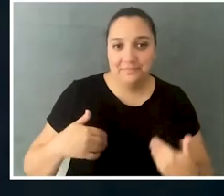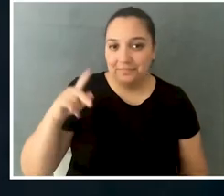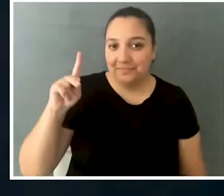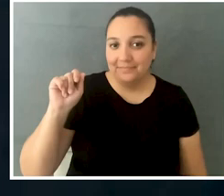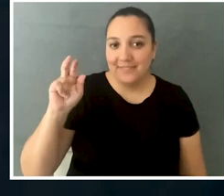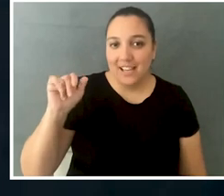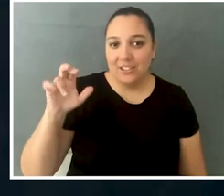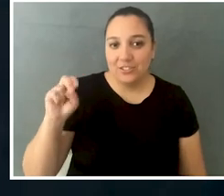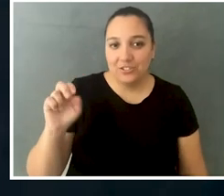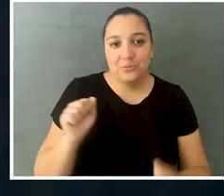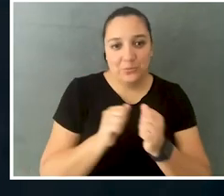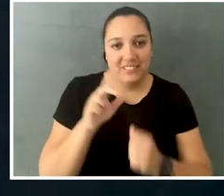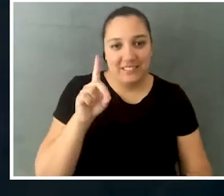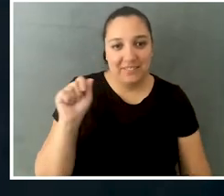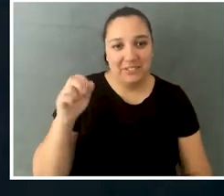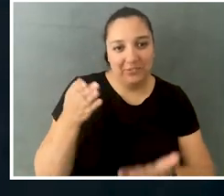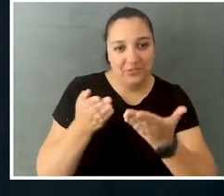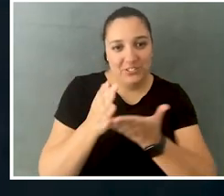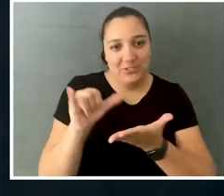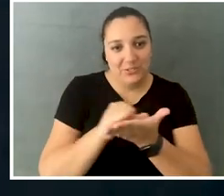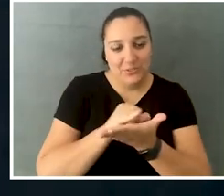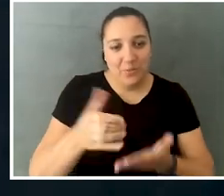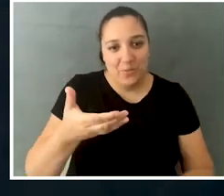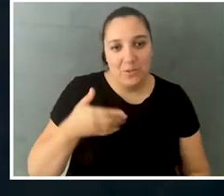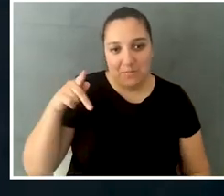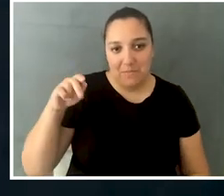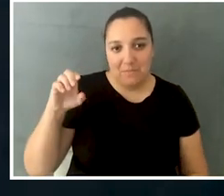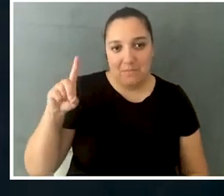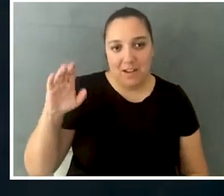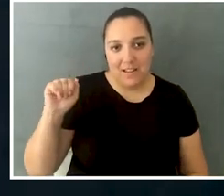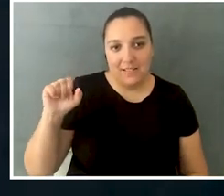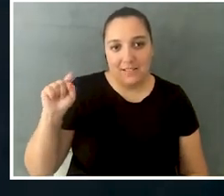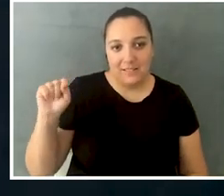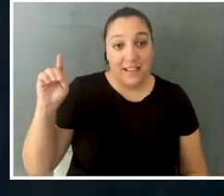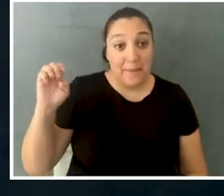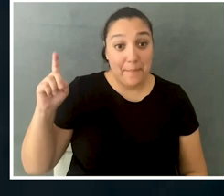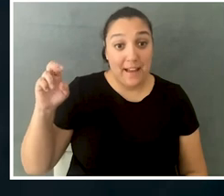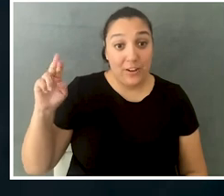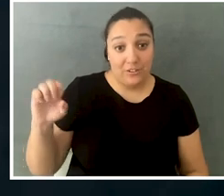This is Katrin with Disability Rights New York. Welcome to our podcast, "Empire State of Rights,"